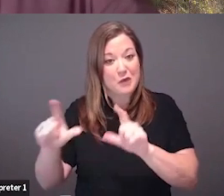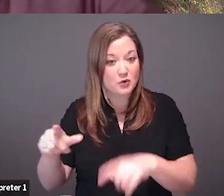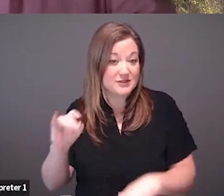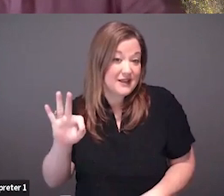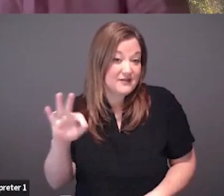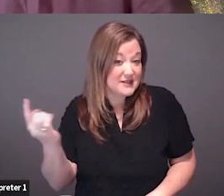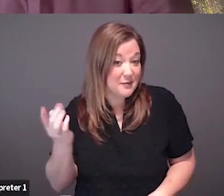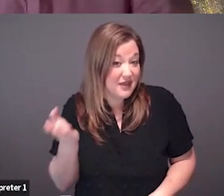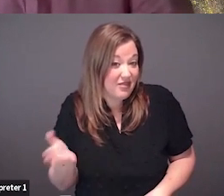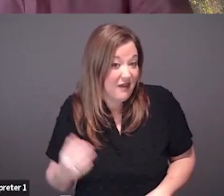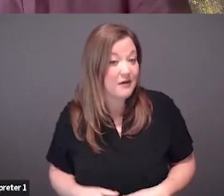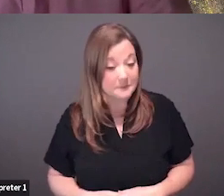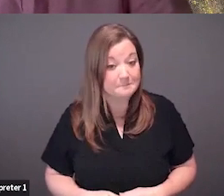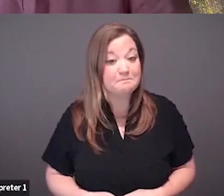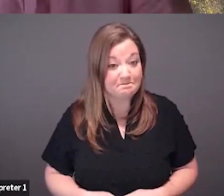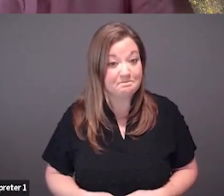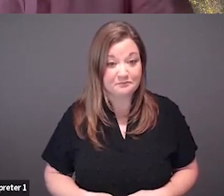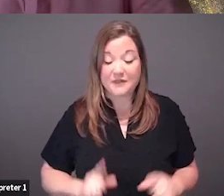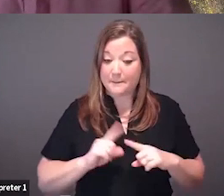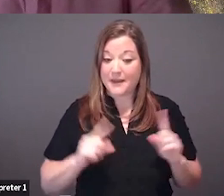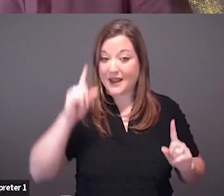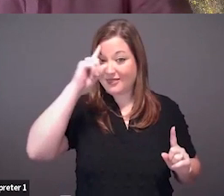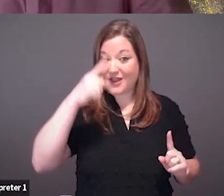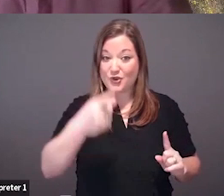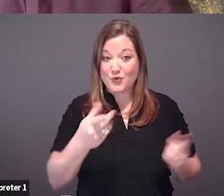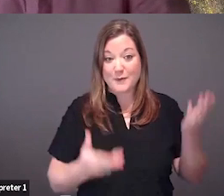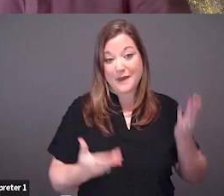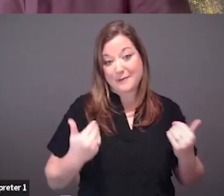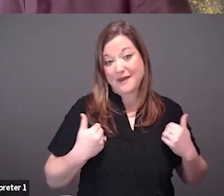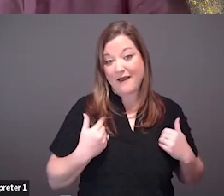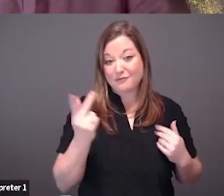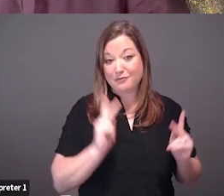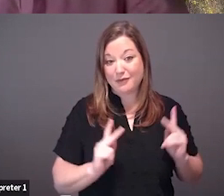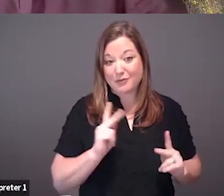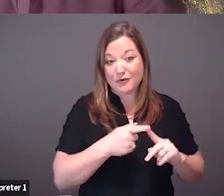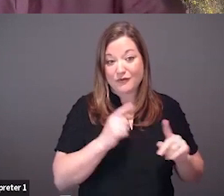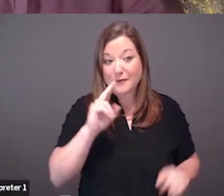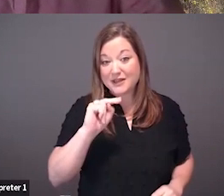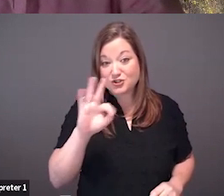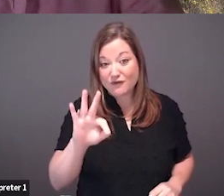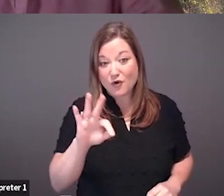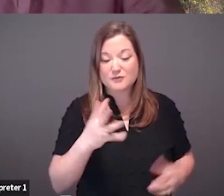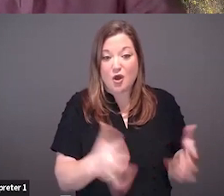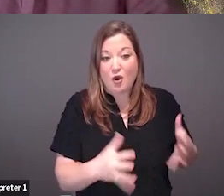Also, I just think you might have people in your Ninja Forms users already that if you were to send--